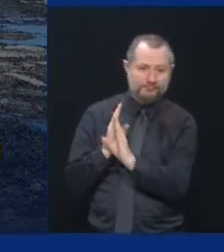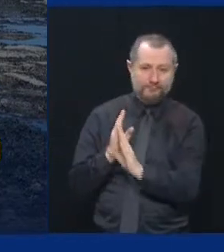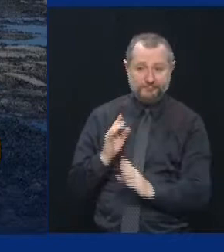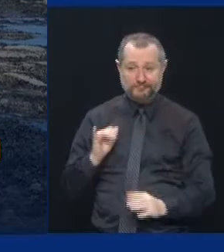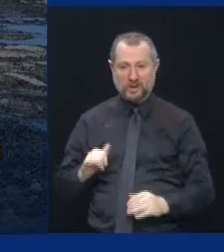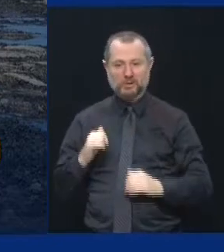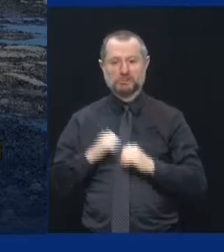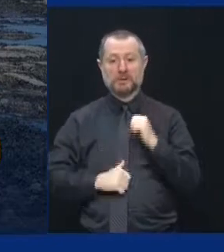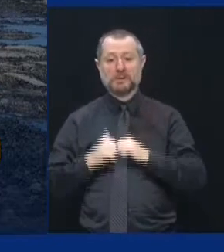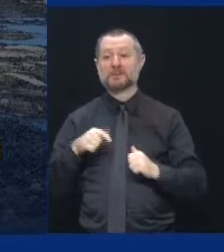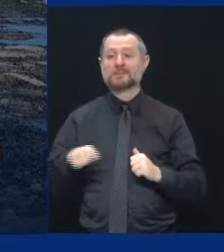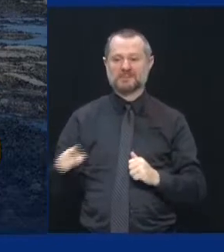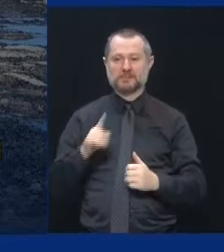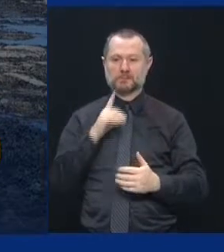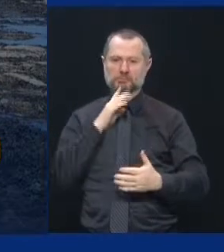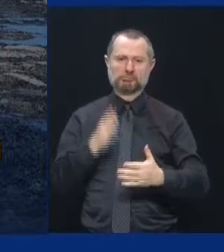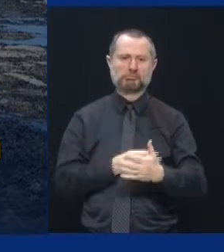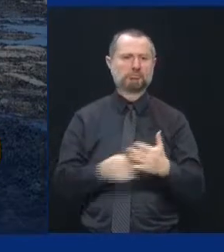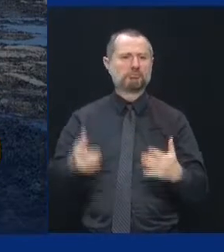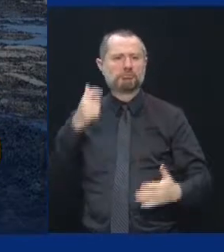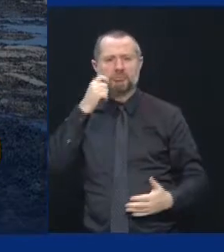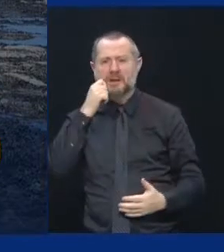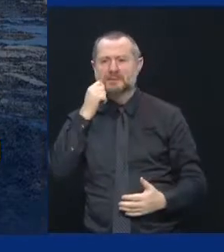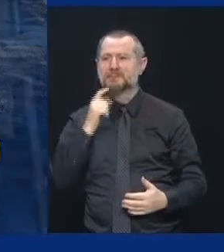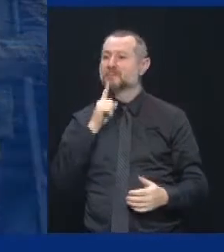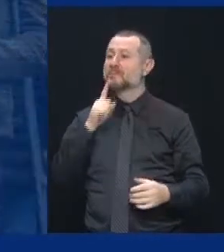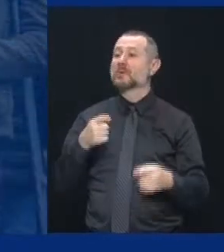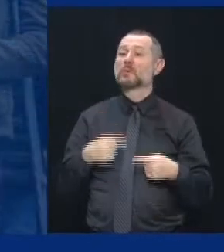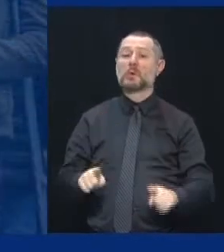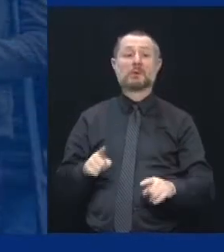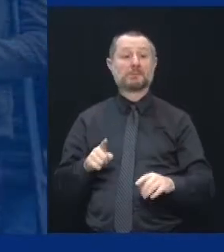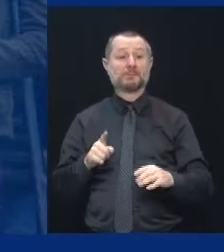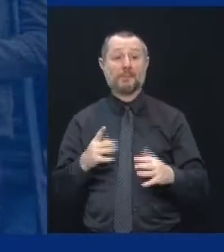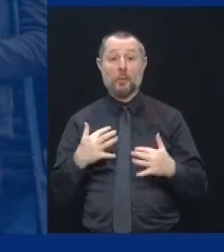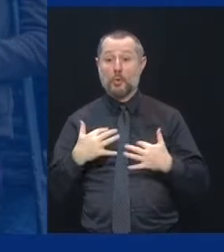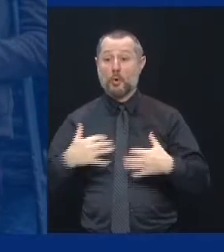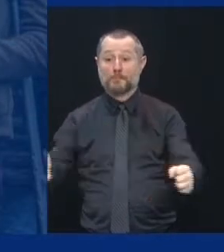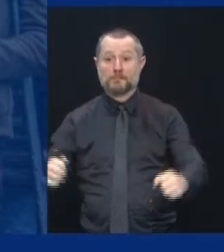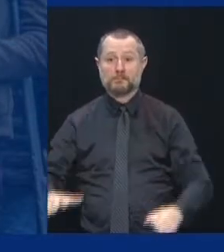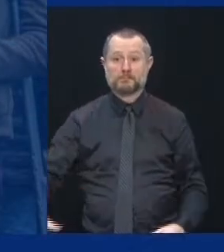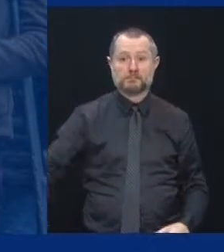AMERICAS, AND WE TALKED ABOUT THE STRUCTURAL INJUSTICE AND STRUCTURAL RACISM IN OUR